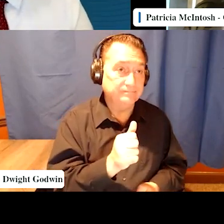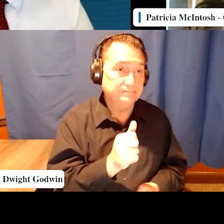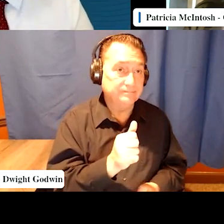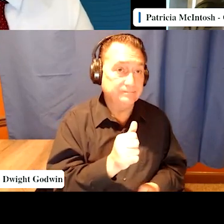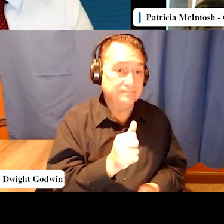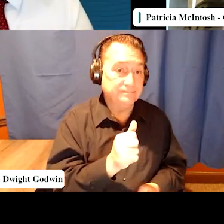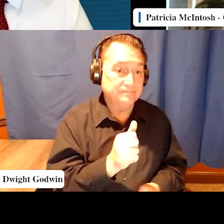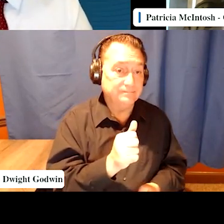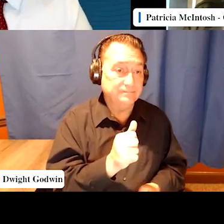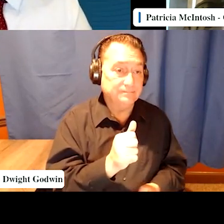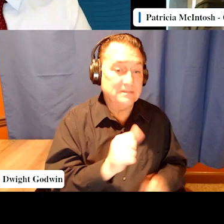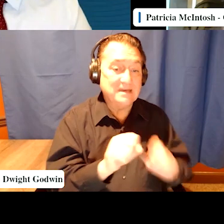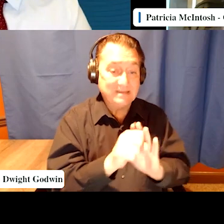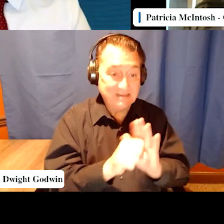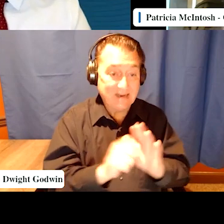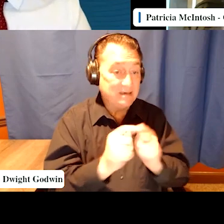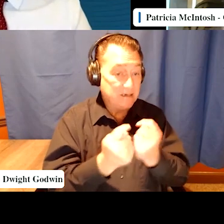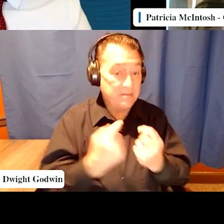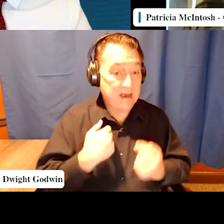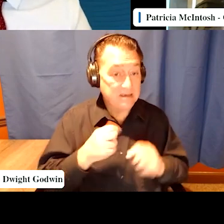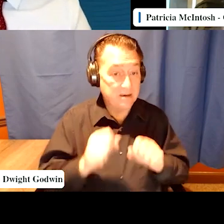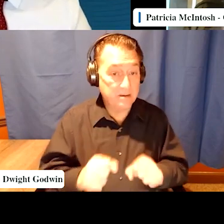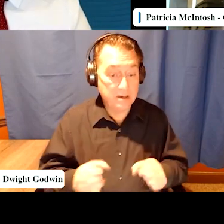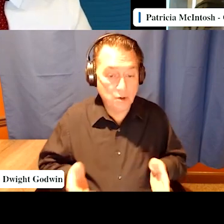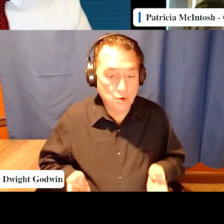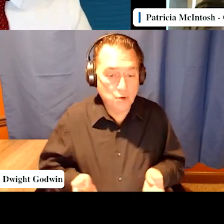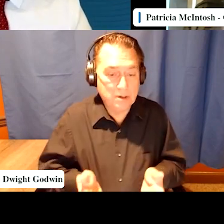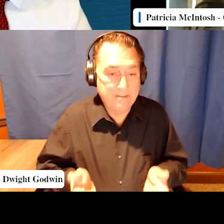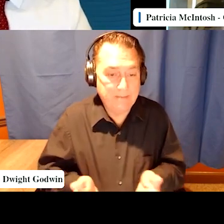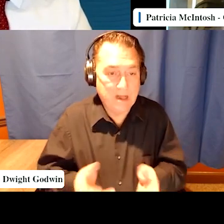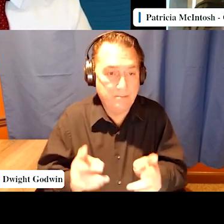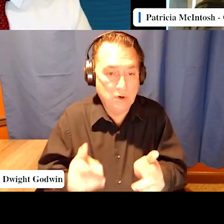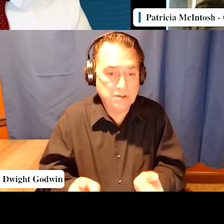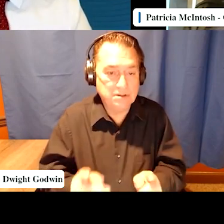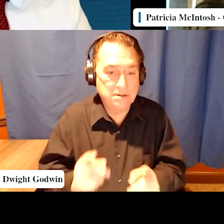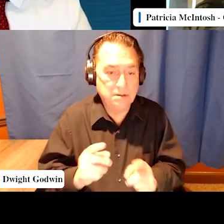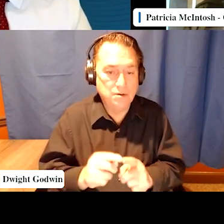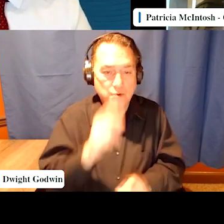the state team has the ability to compel someone to the hospital if they need to.